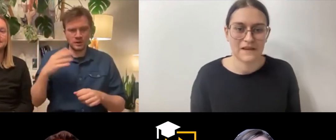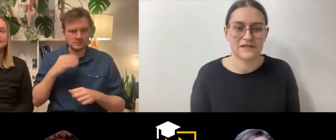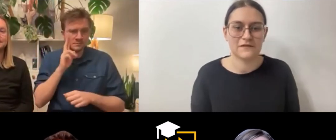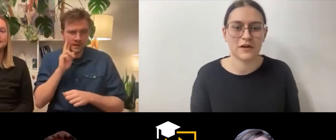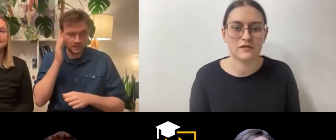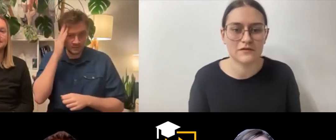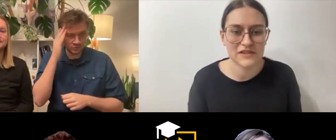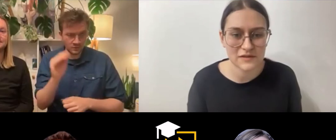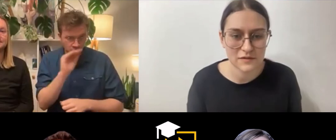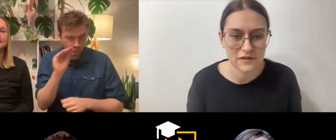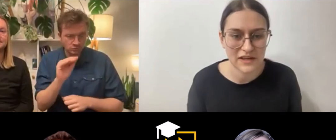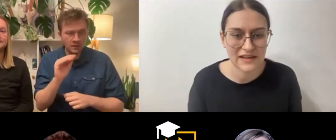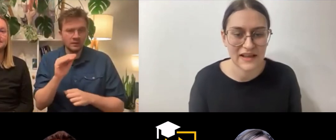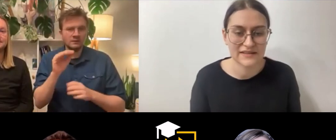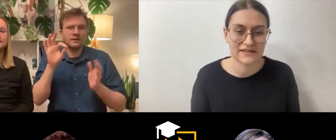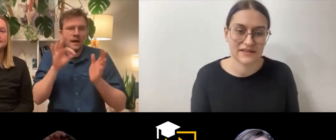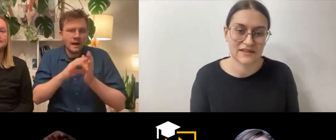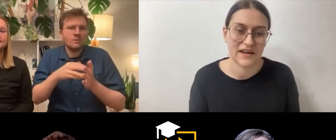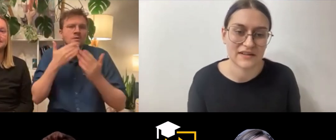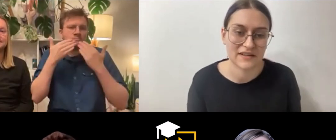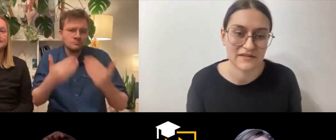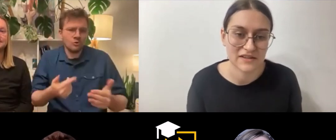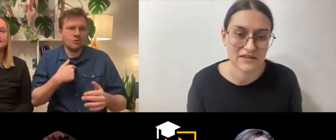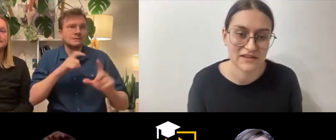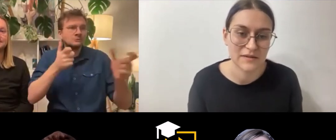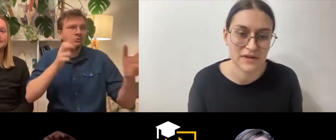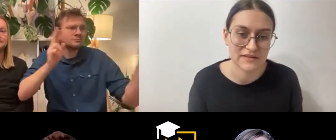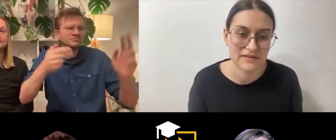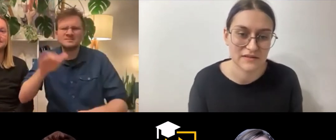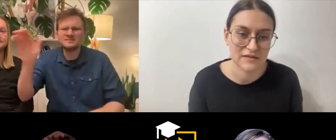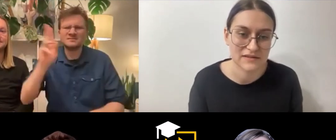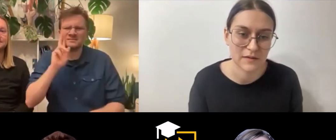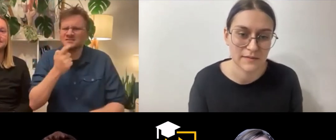I got my implant when I was 21.